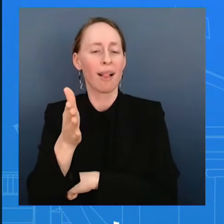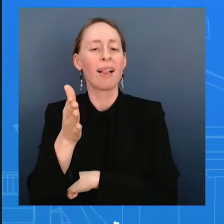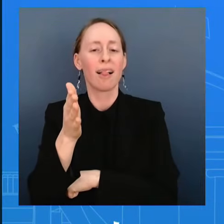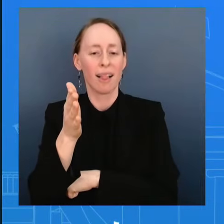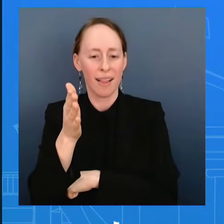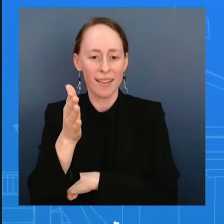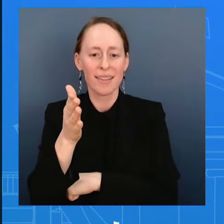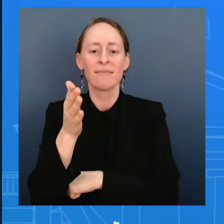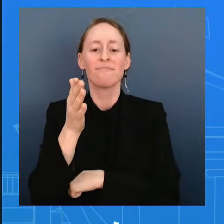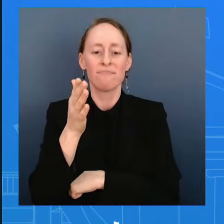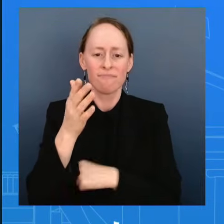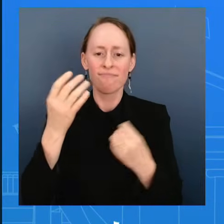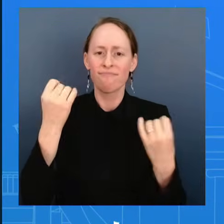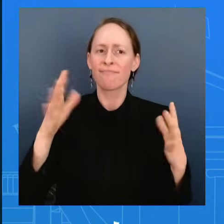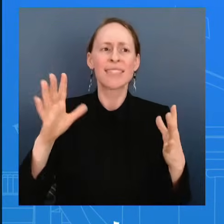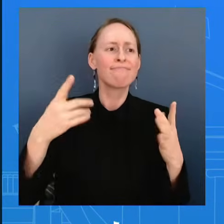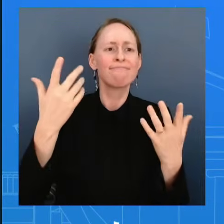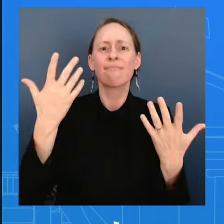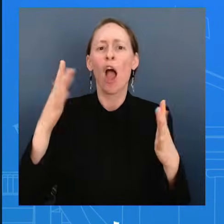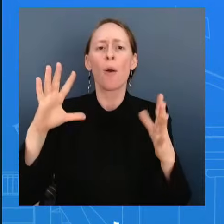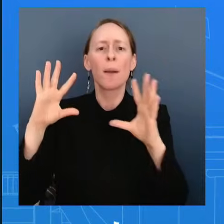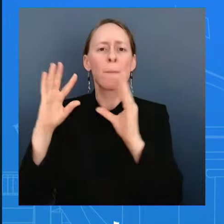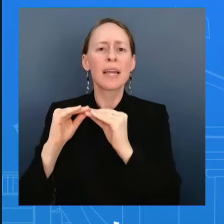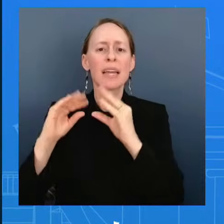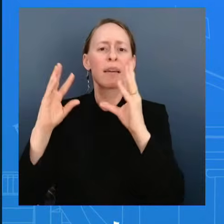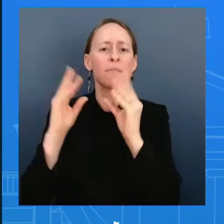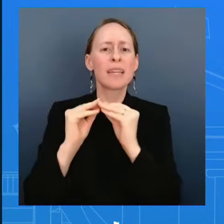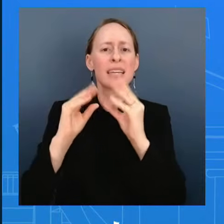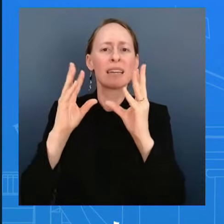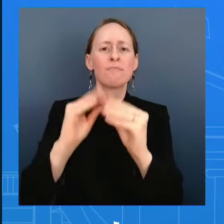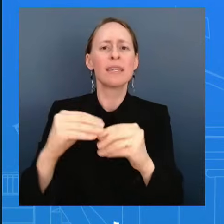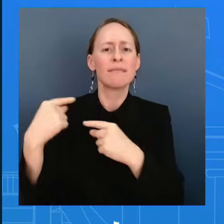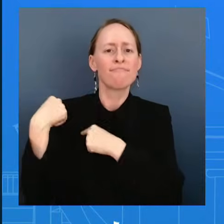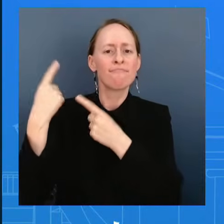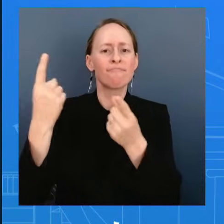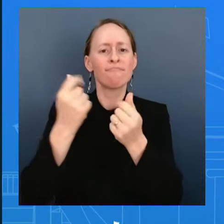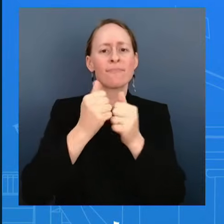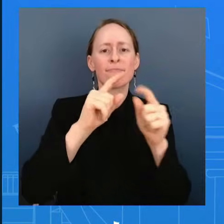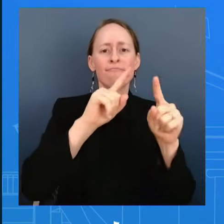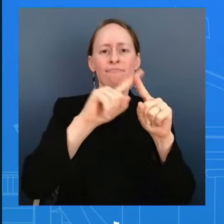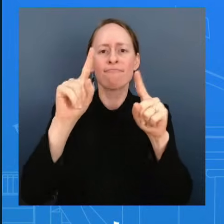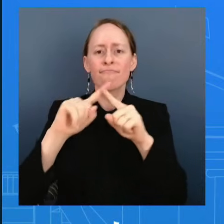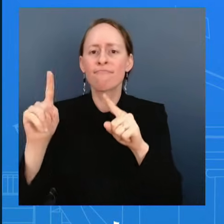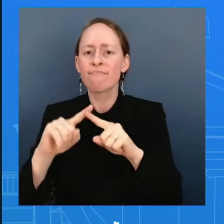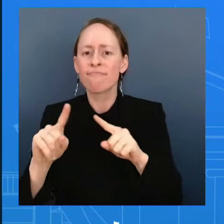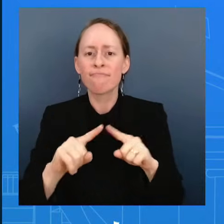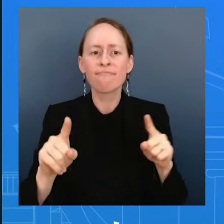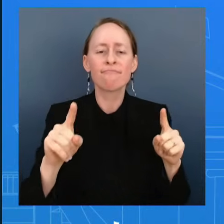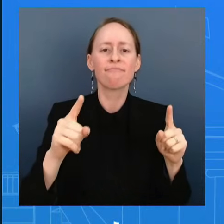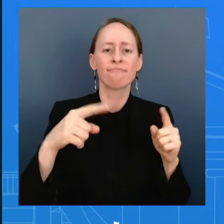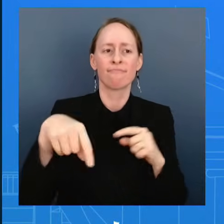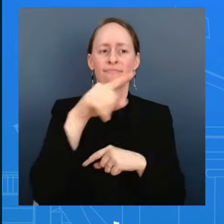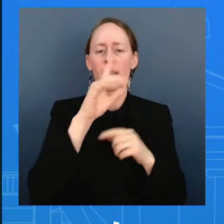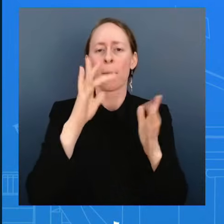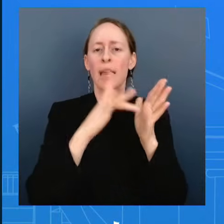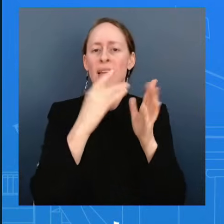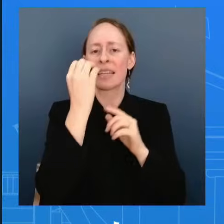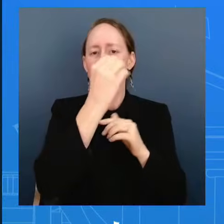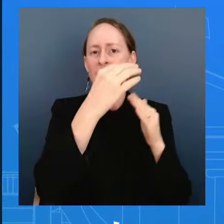You know, has the president had any conversations recently with Jay Powell or other economists or his own advisers about the economy?